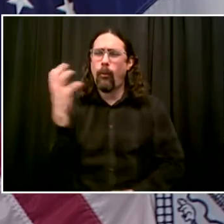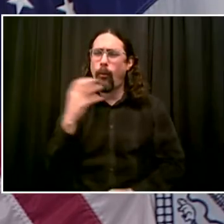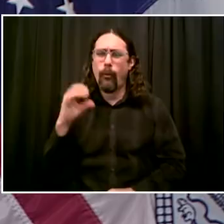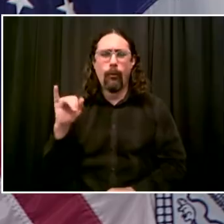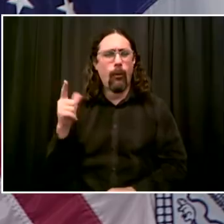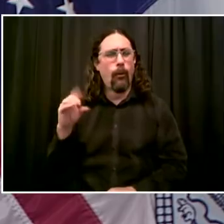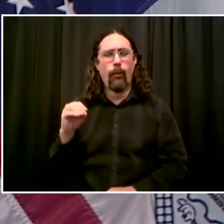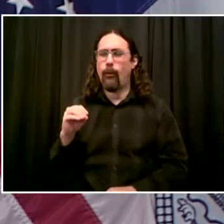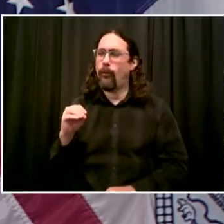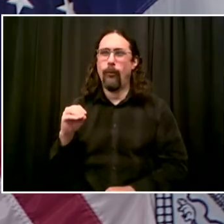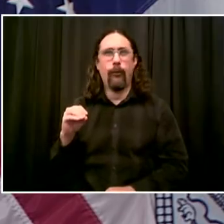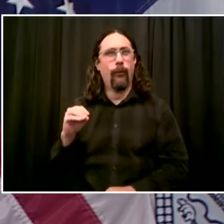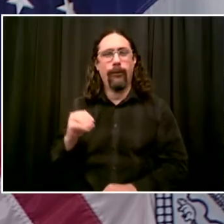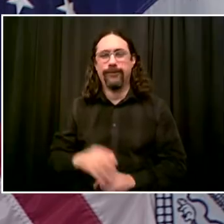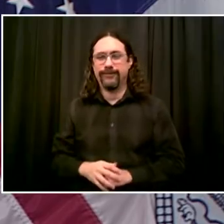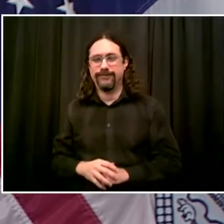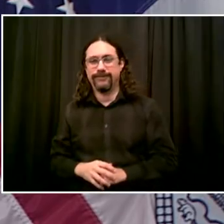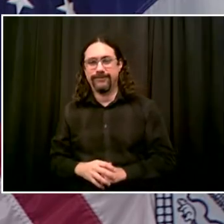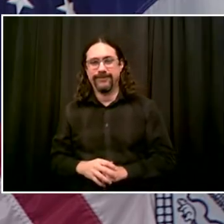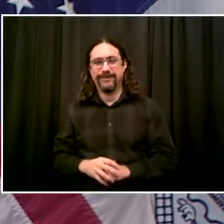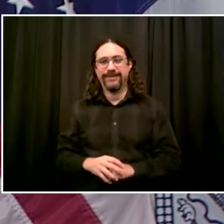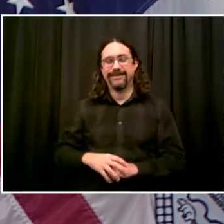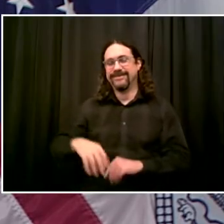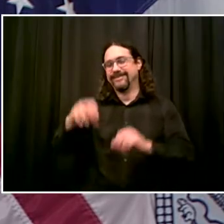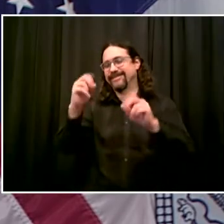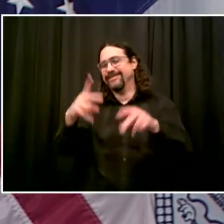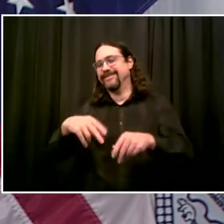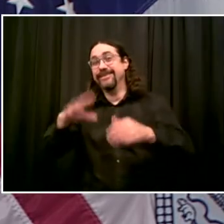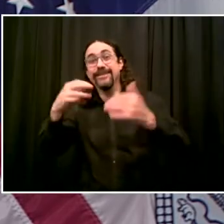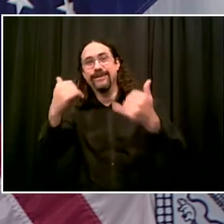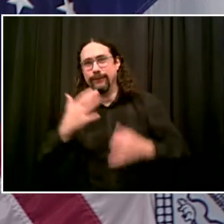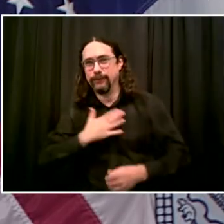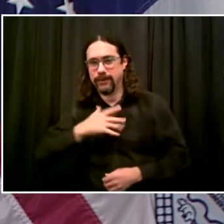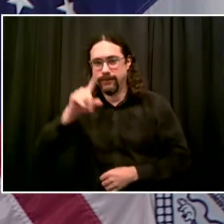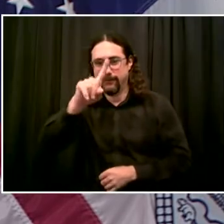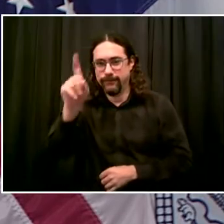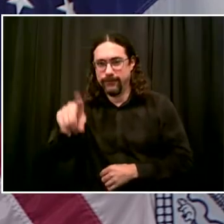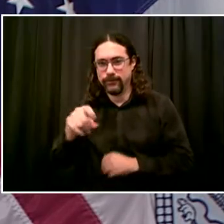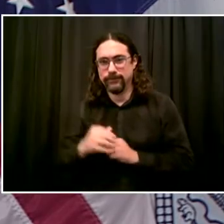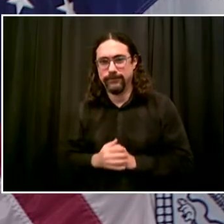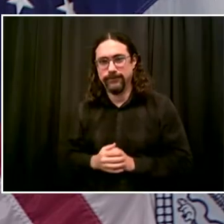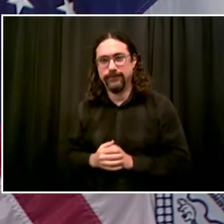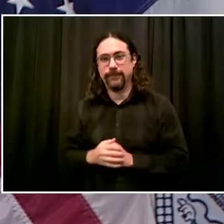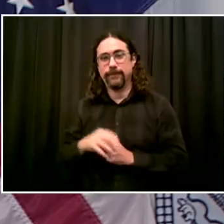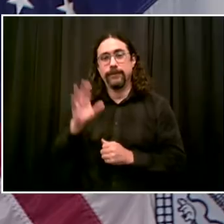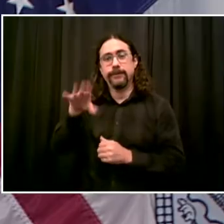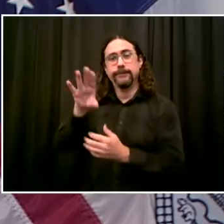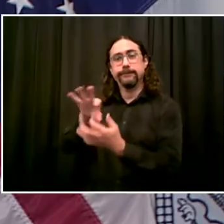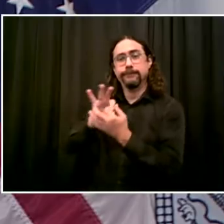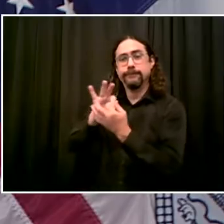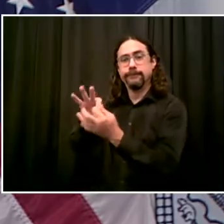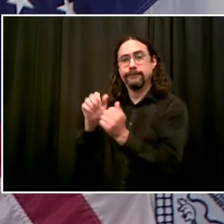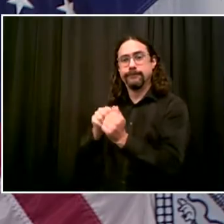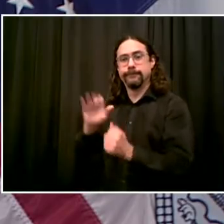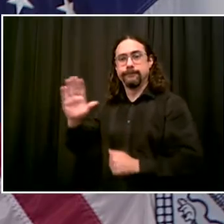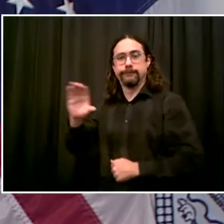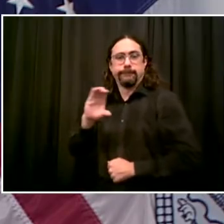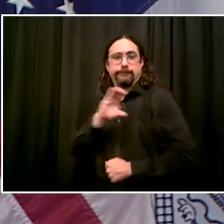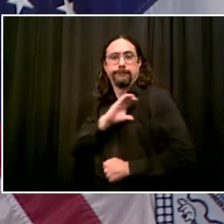OUR KIDS. OKAY, REHE IS